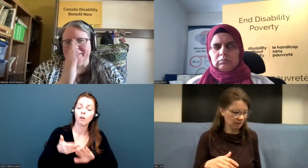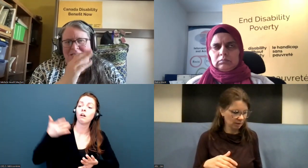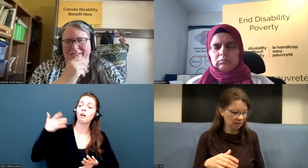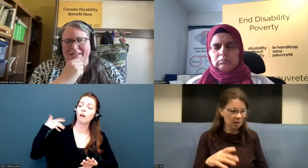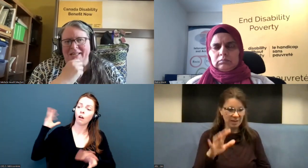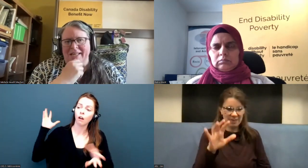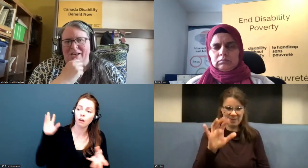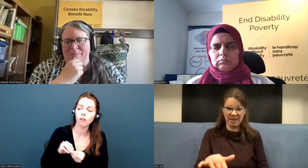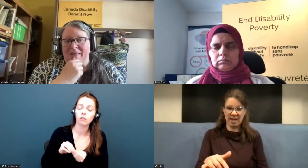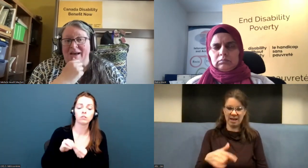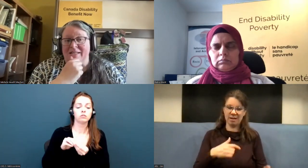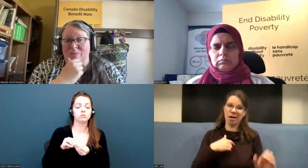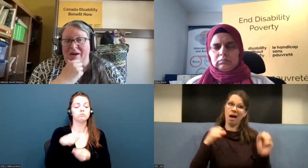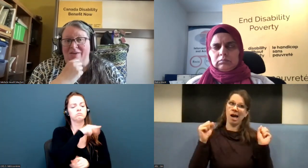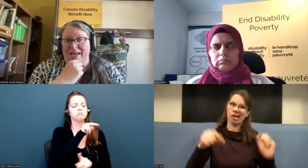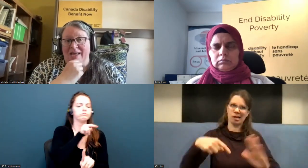BUT THAT'S WHERE IT IS.